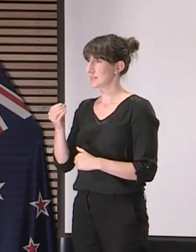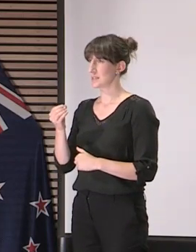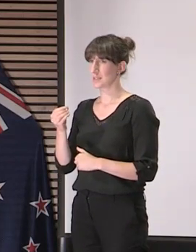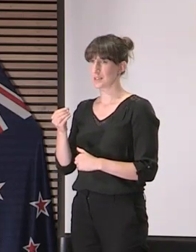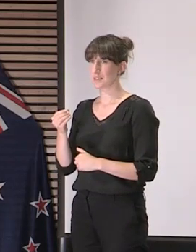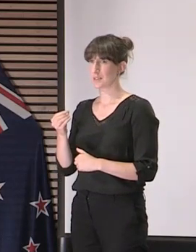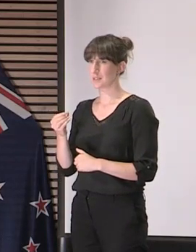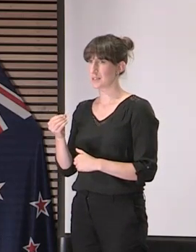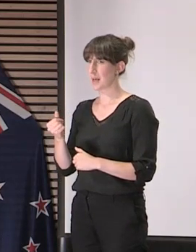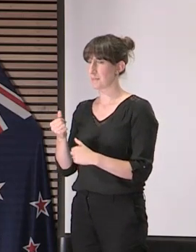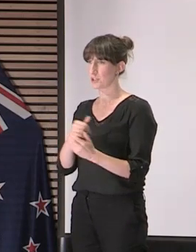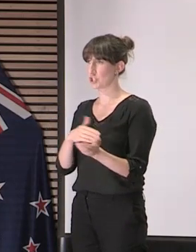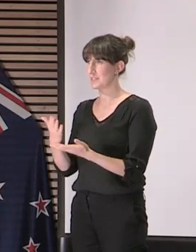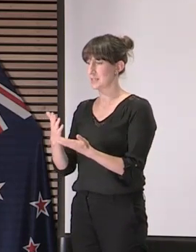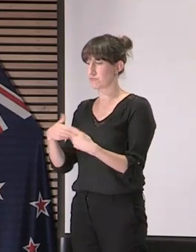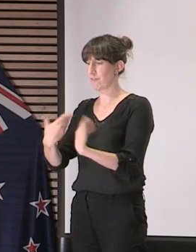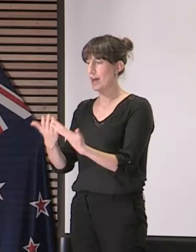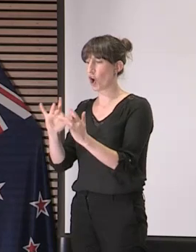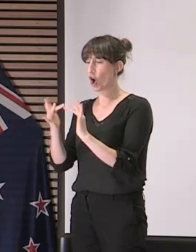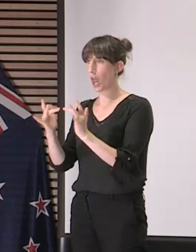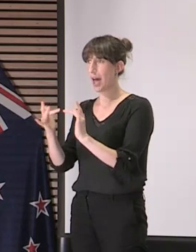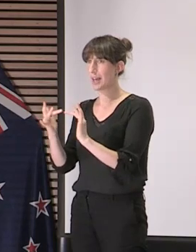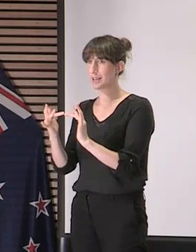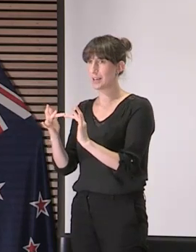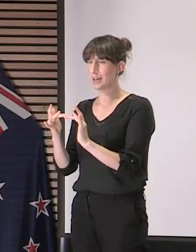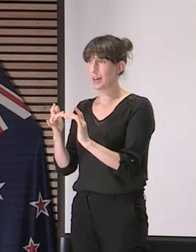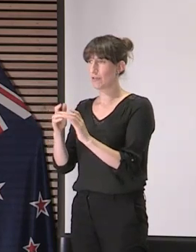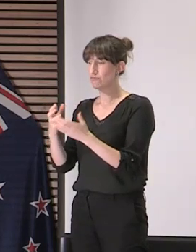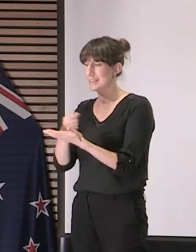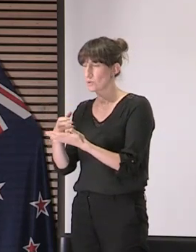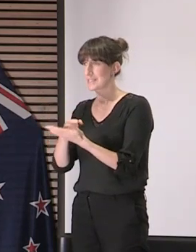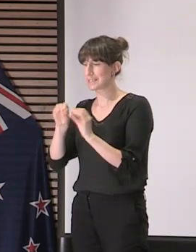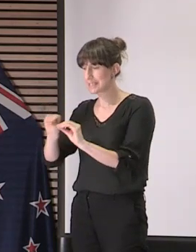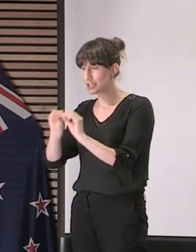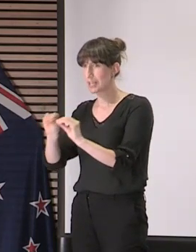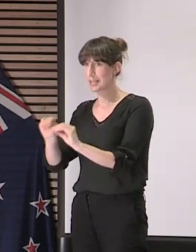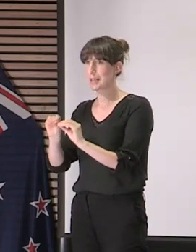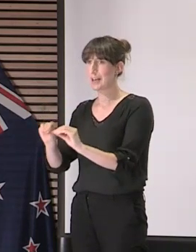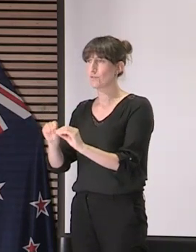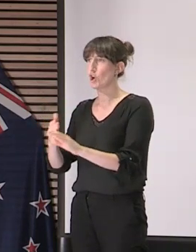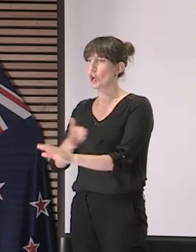are delivering online materials. What do you make of that?